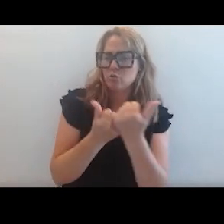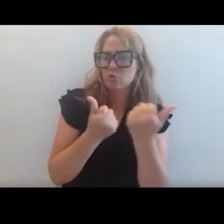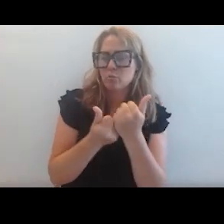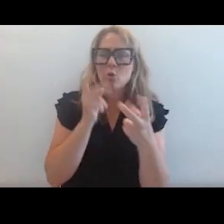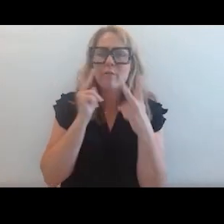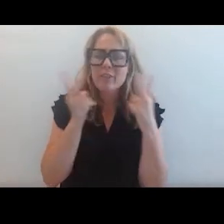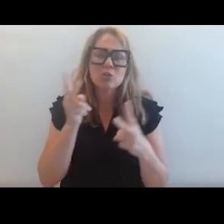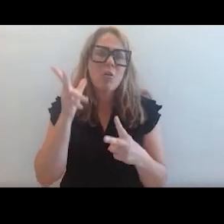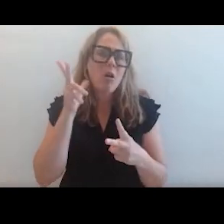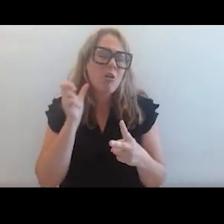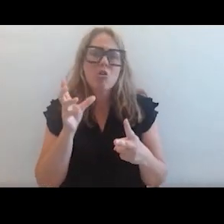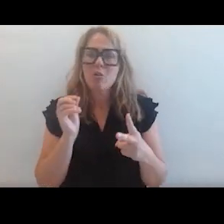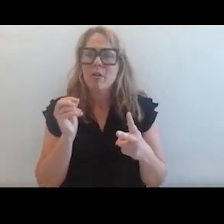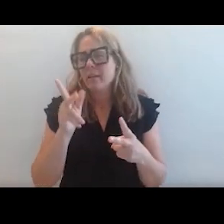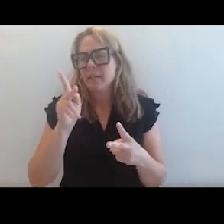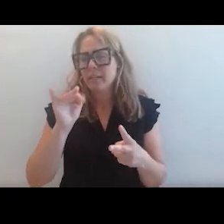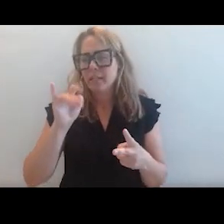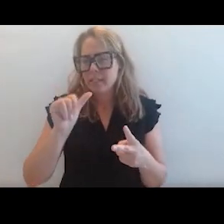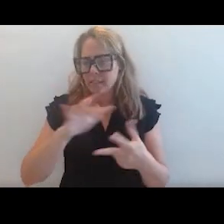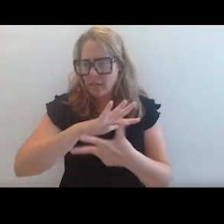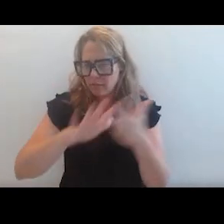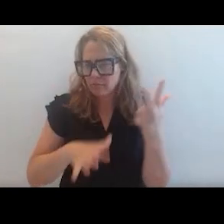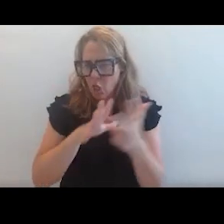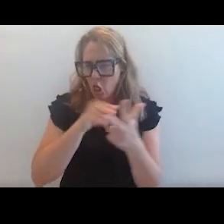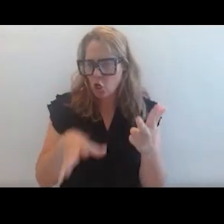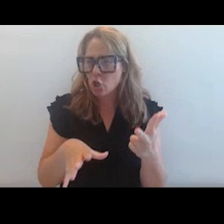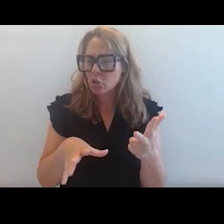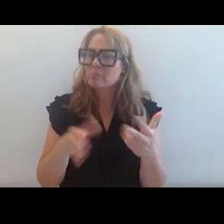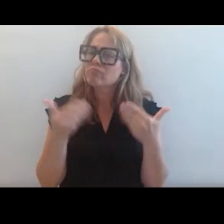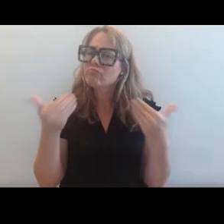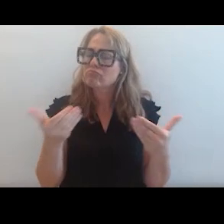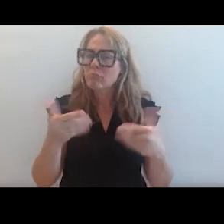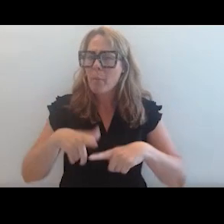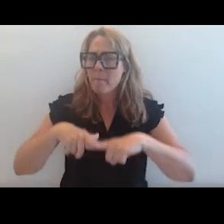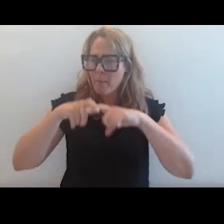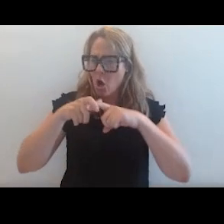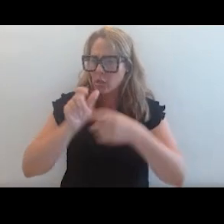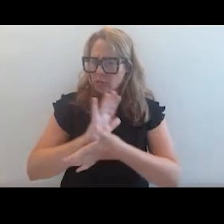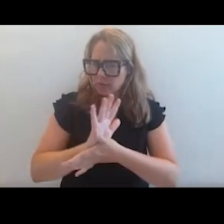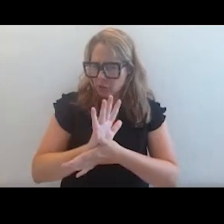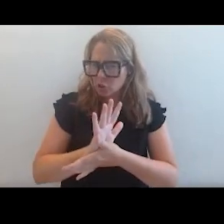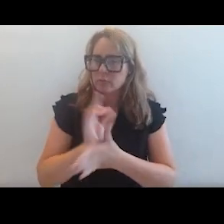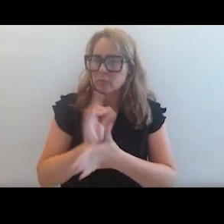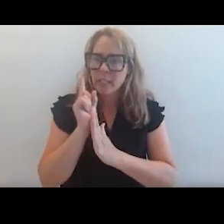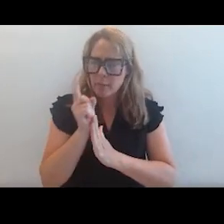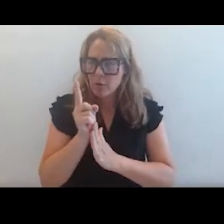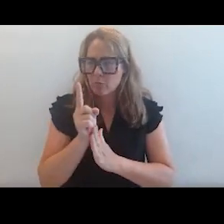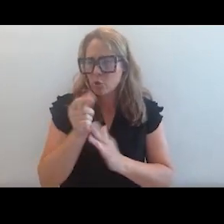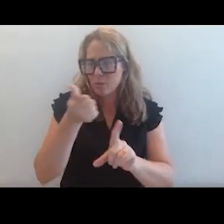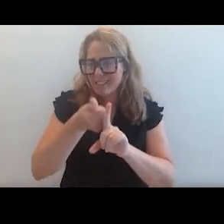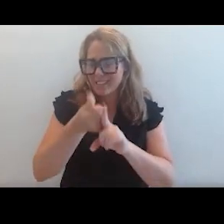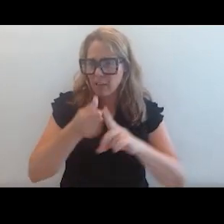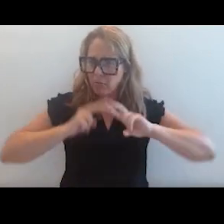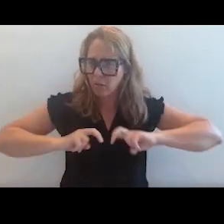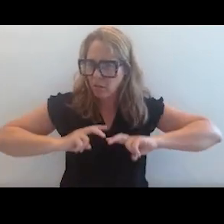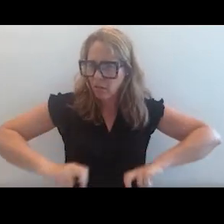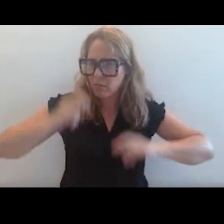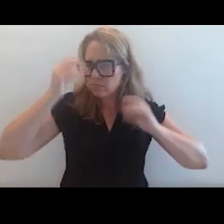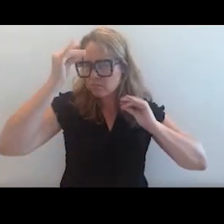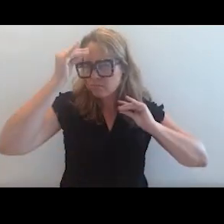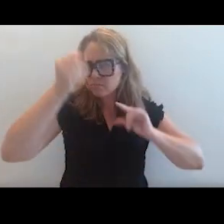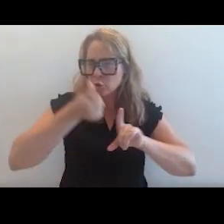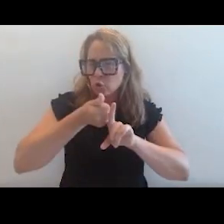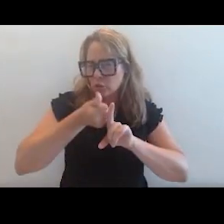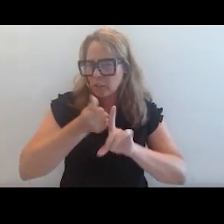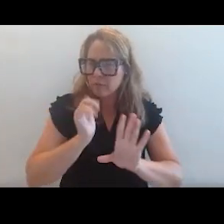auditory, and kinesthetic learners? Pause for 30 seconds for self-reflection.